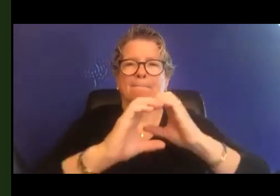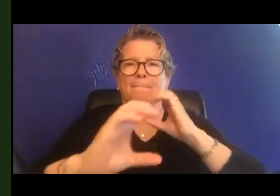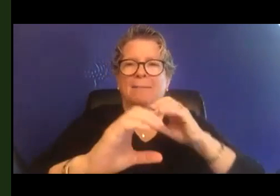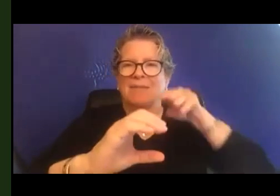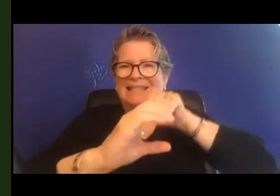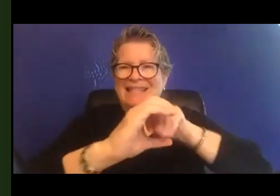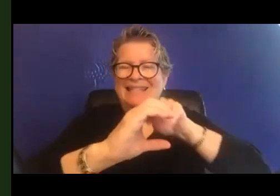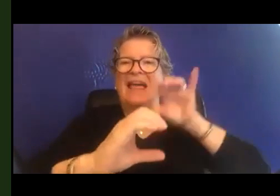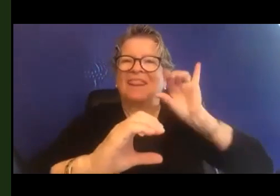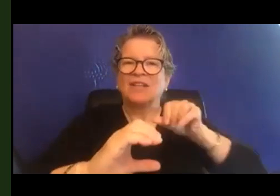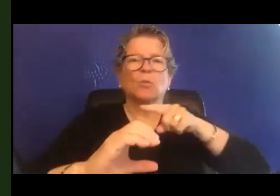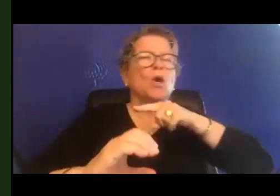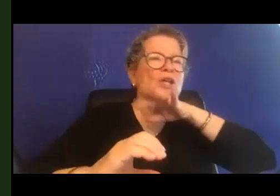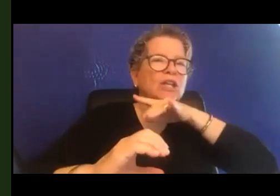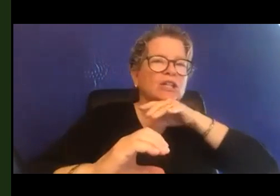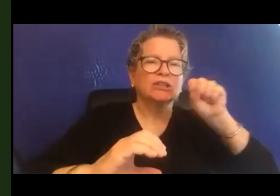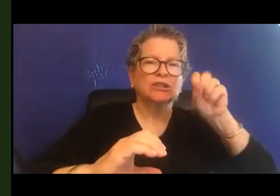That's where the sewage actually flows.